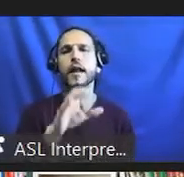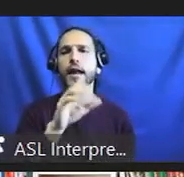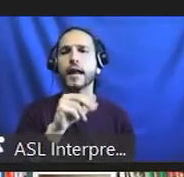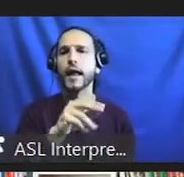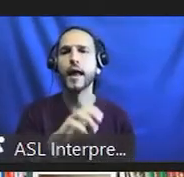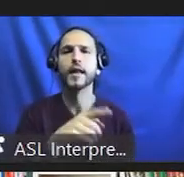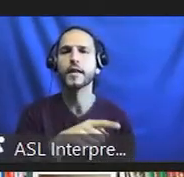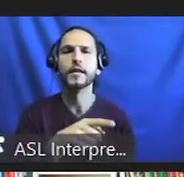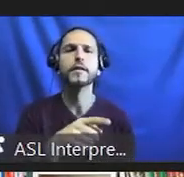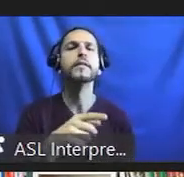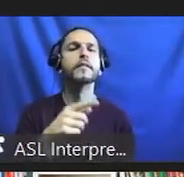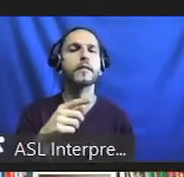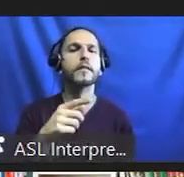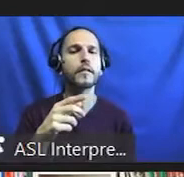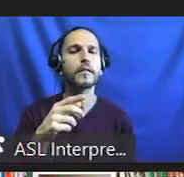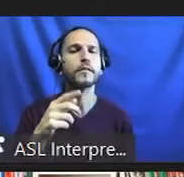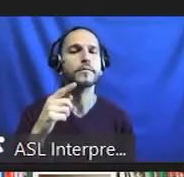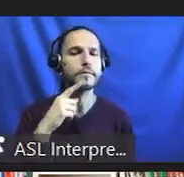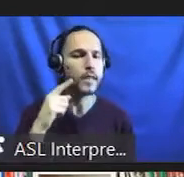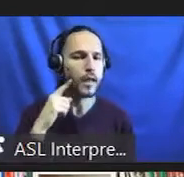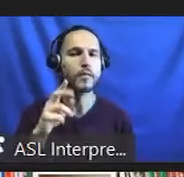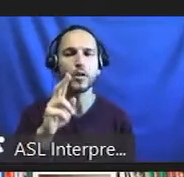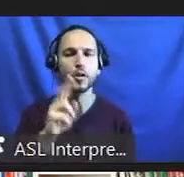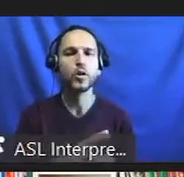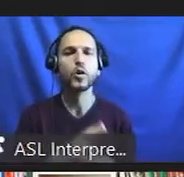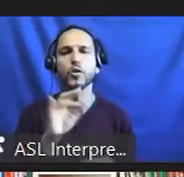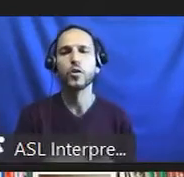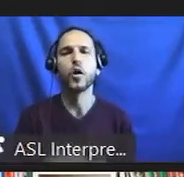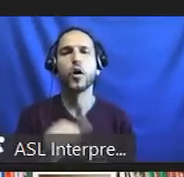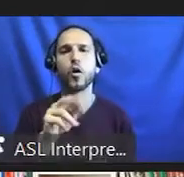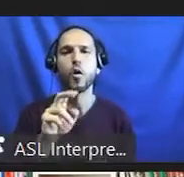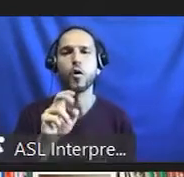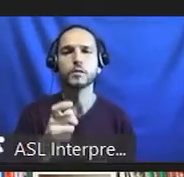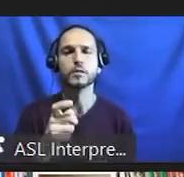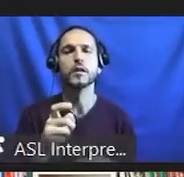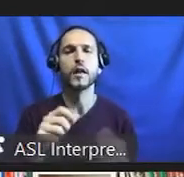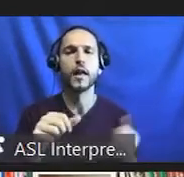who relies upon auxiliary aids and services to communicate.